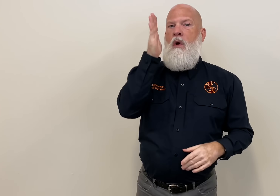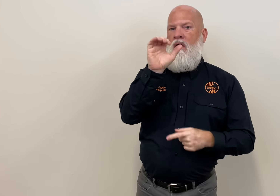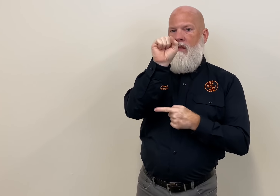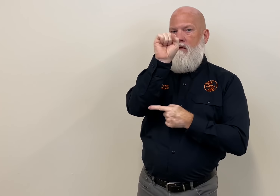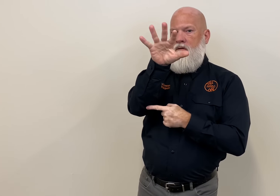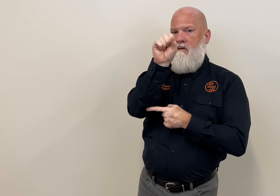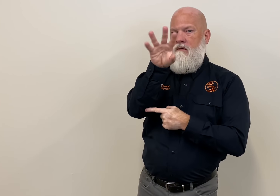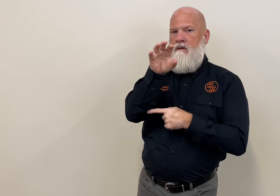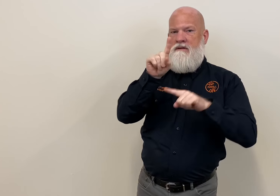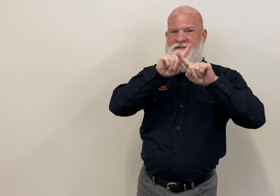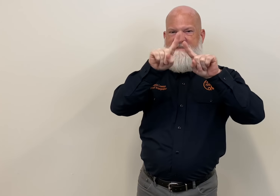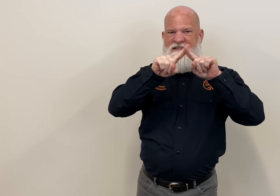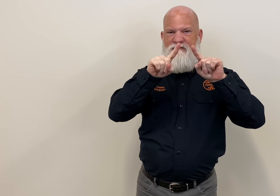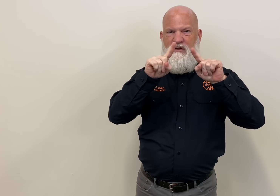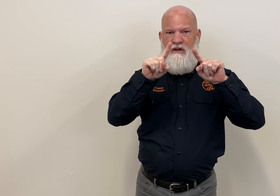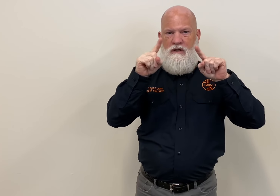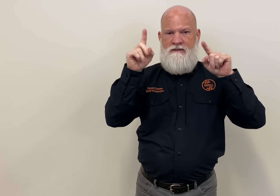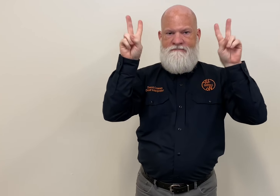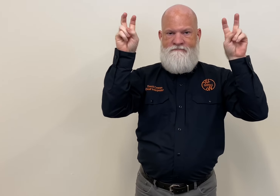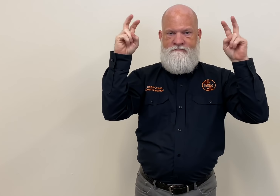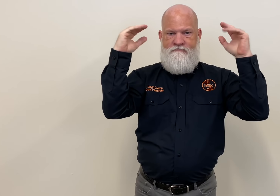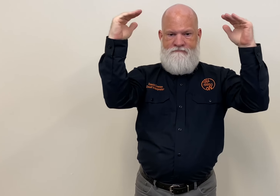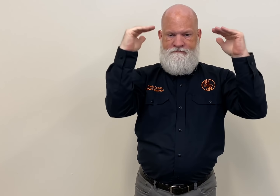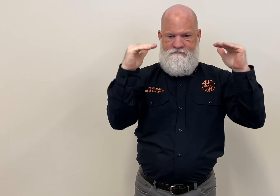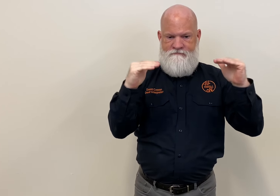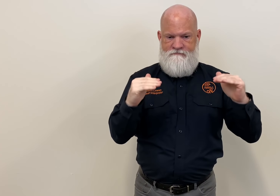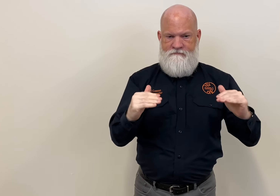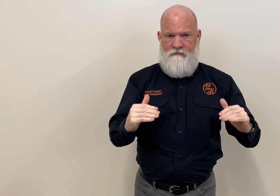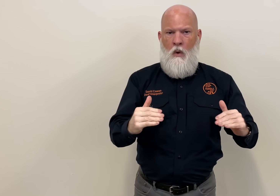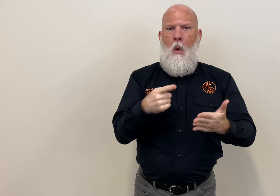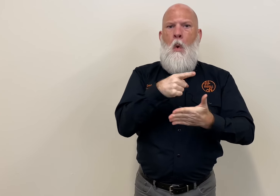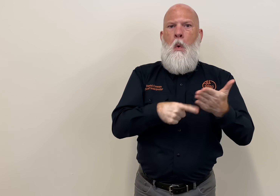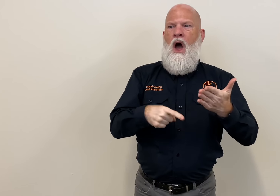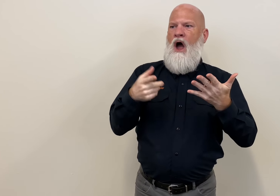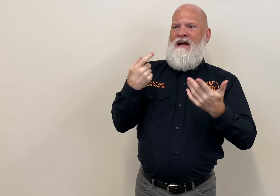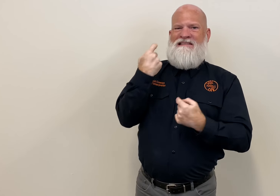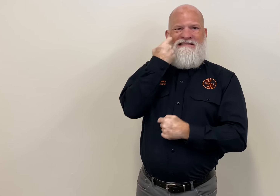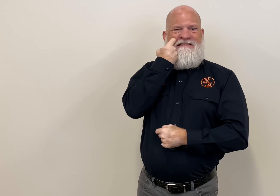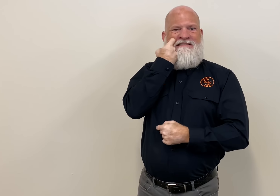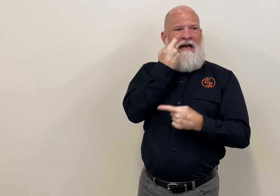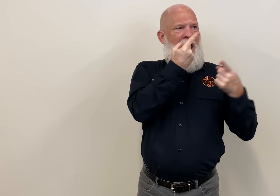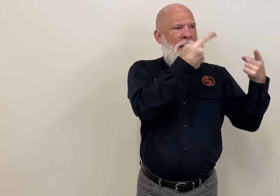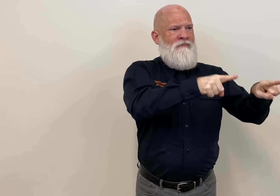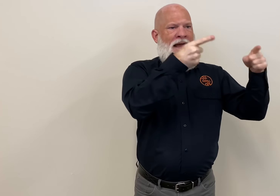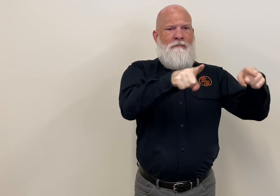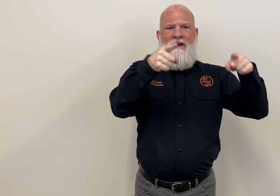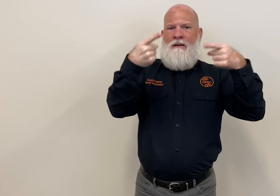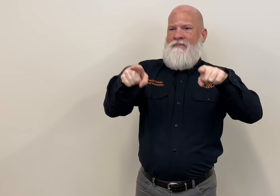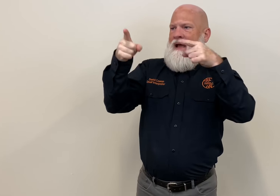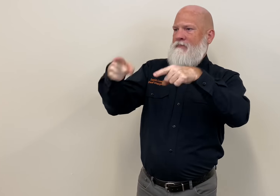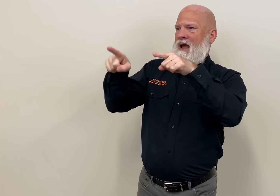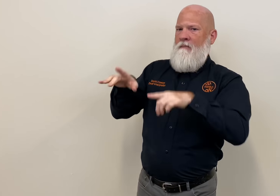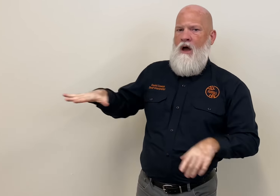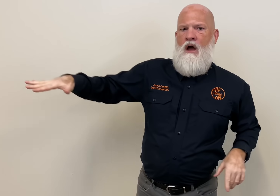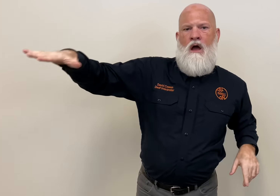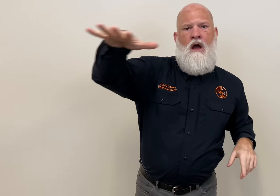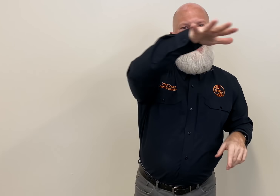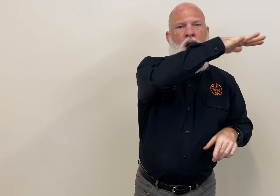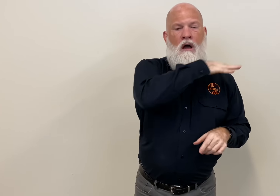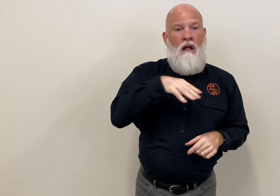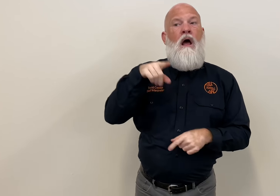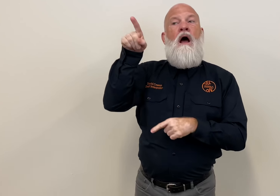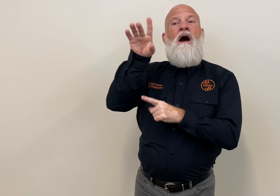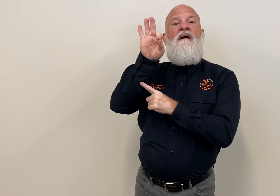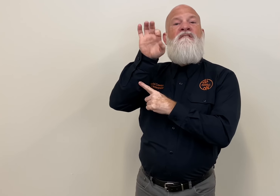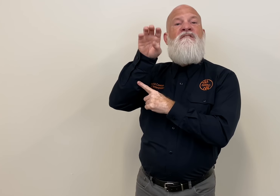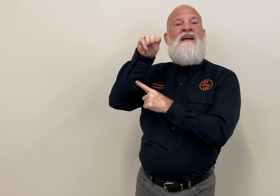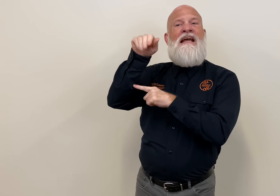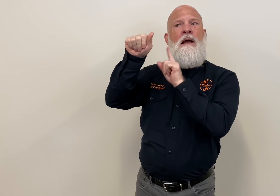When you see people online discussing misinformation, or sharing articles with wrong information